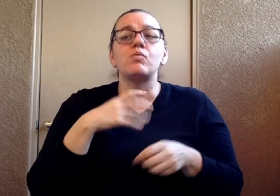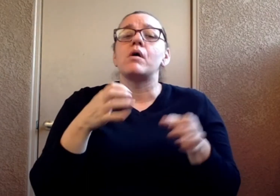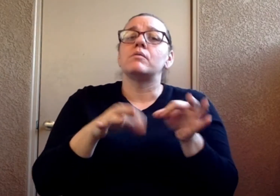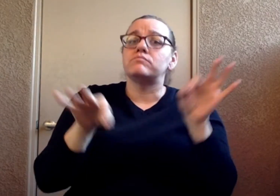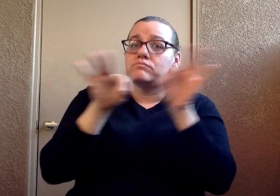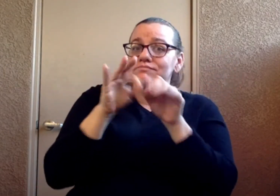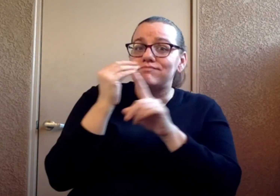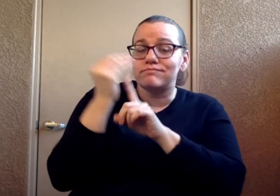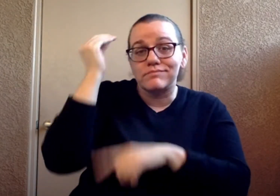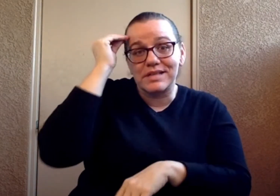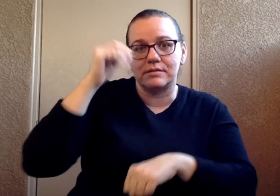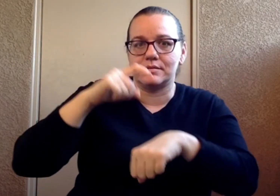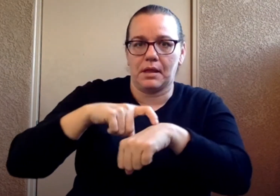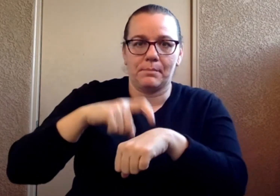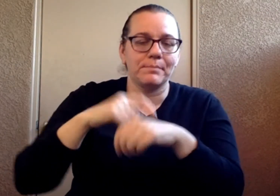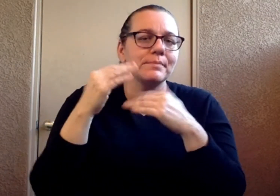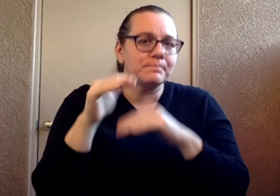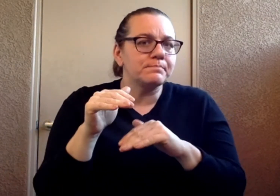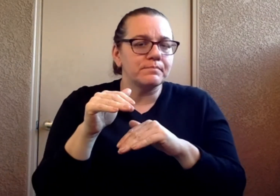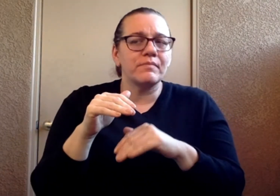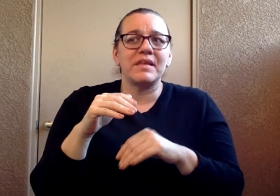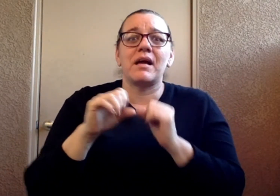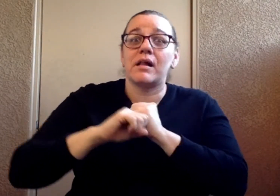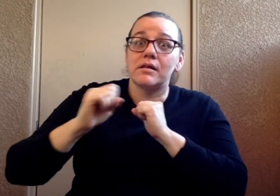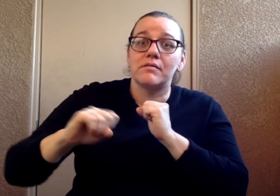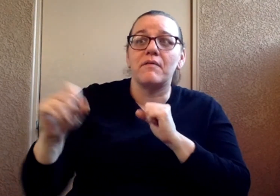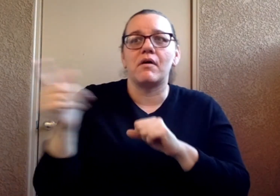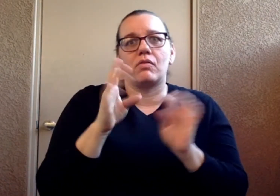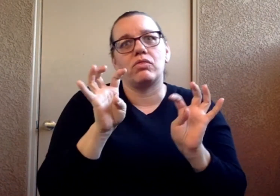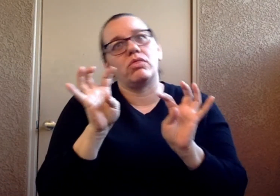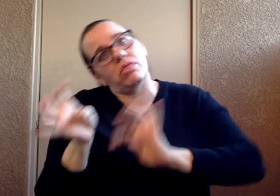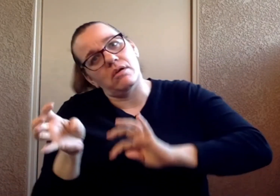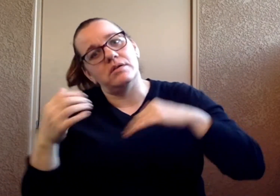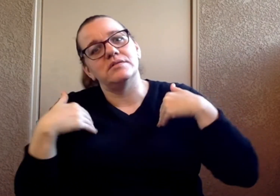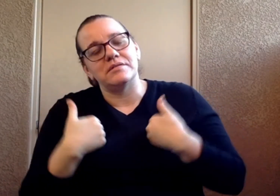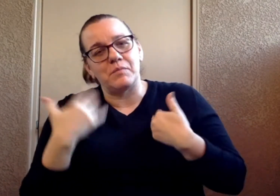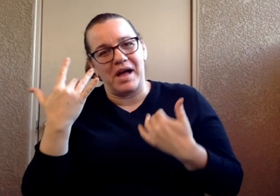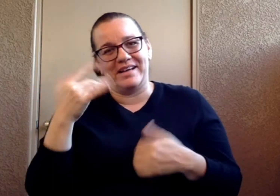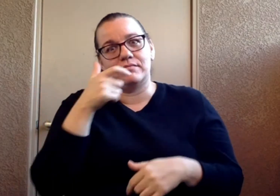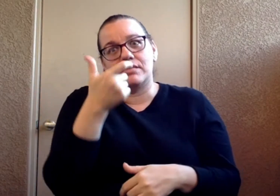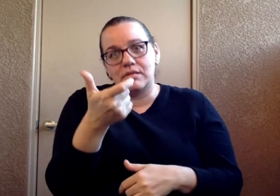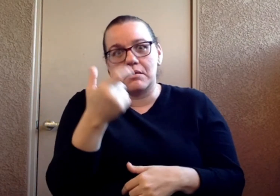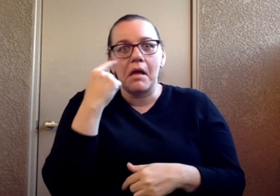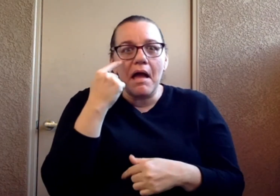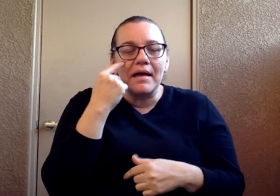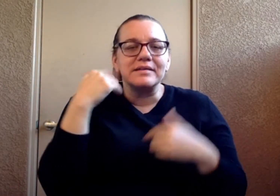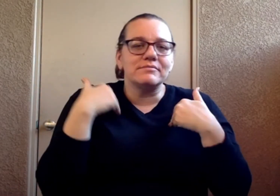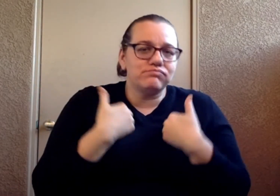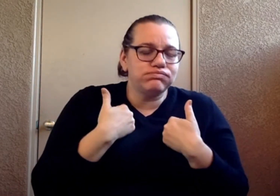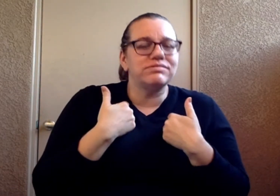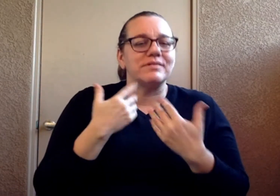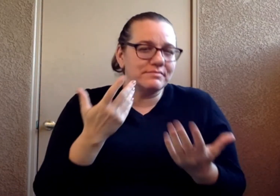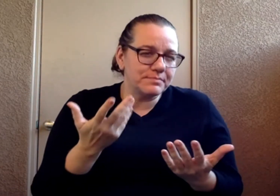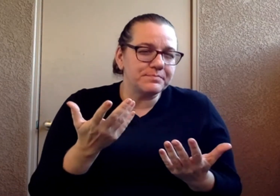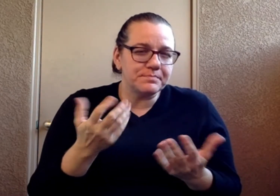An important reminder to keep in mind that there is time limit to avoid watching longer and making your eyes tired.